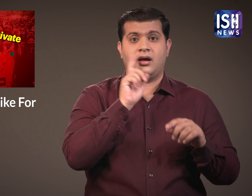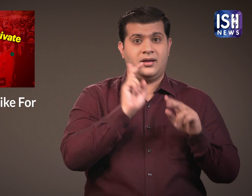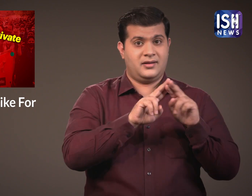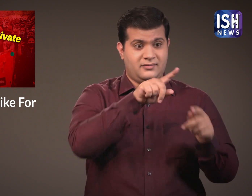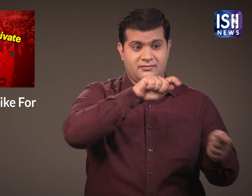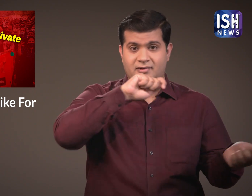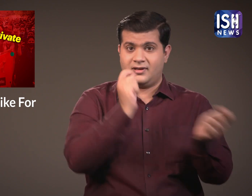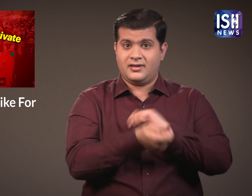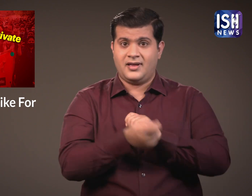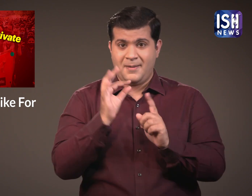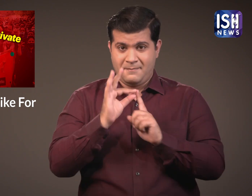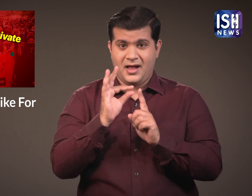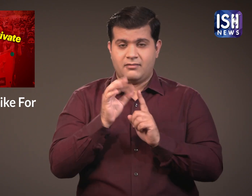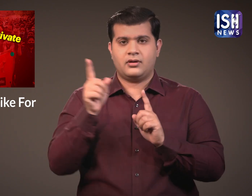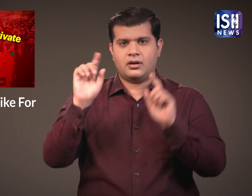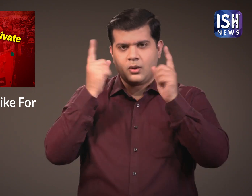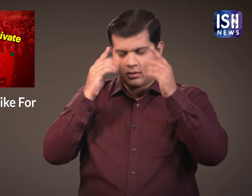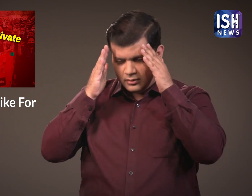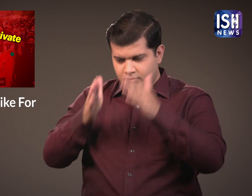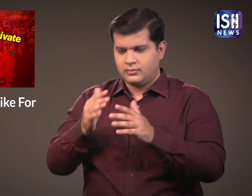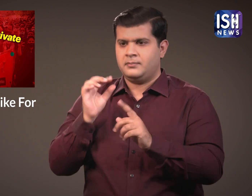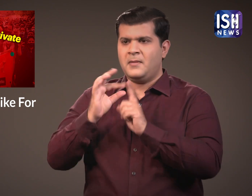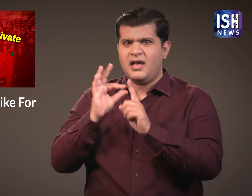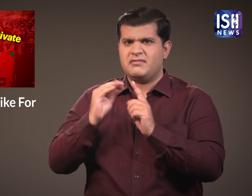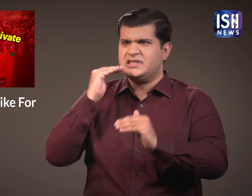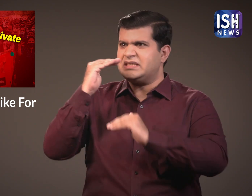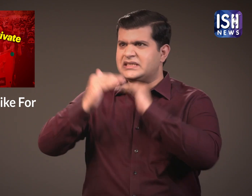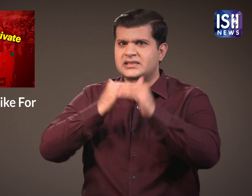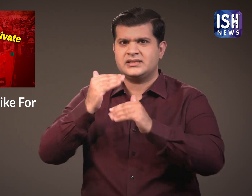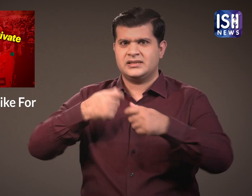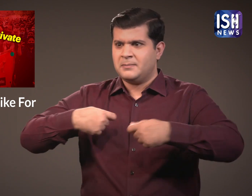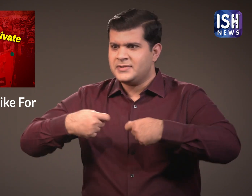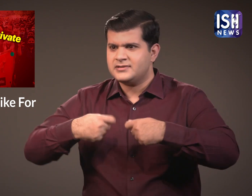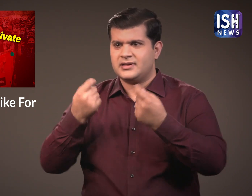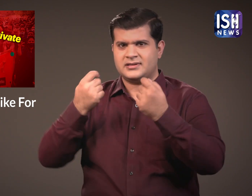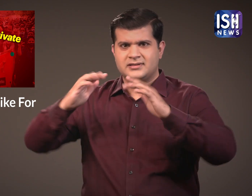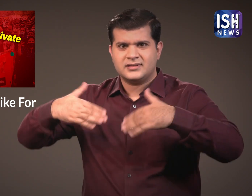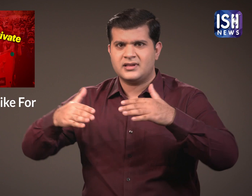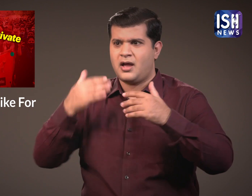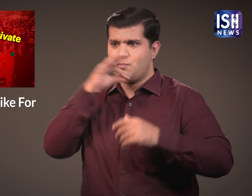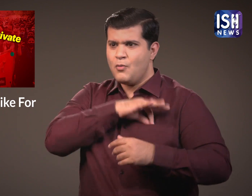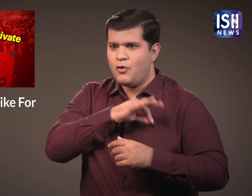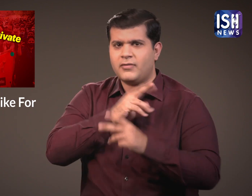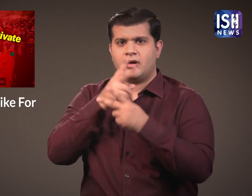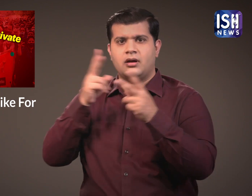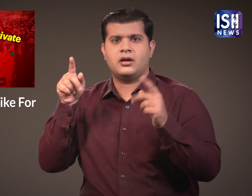Whereas a privatised banks only care about profits and business development